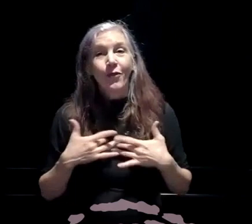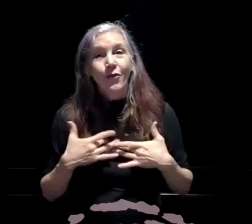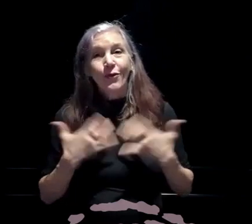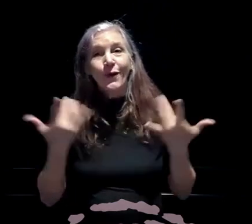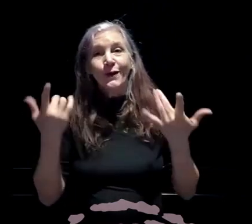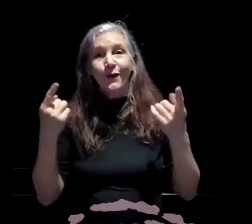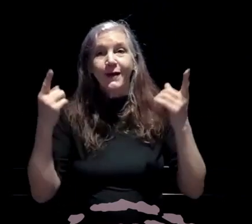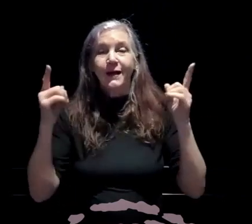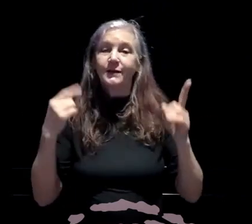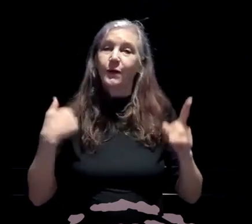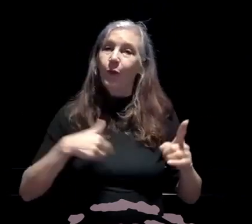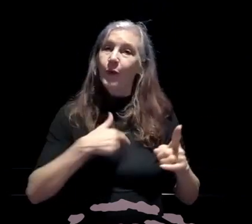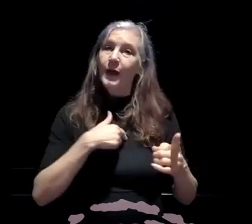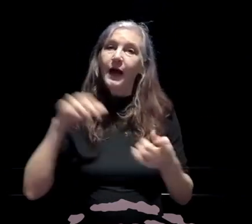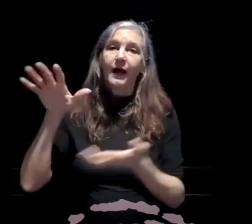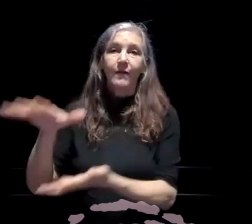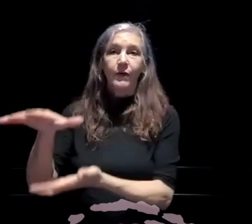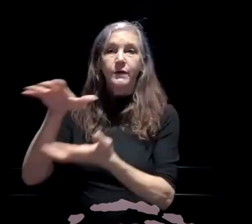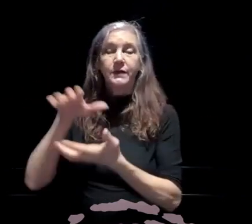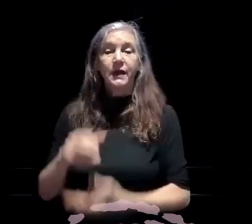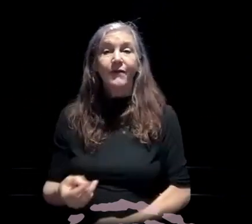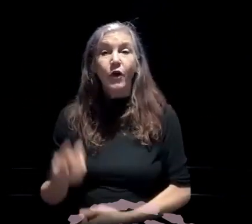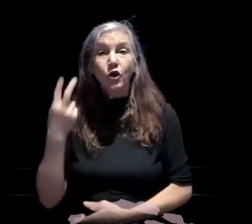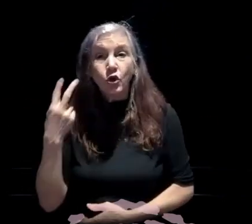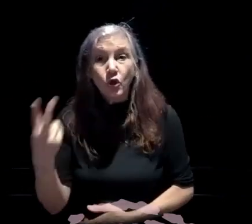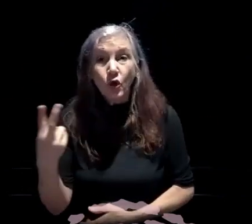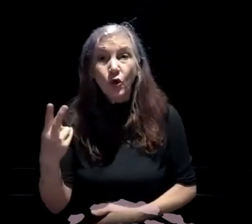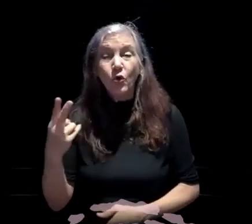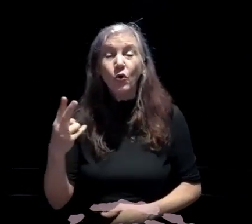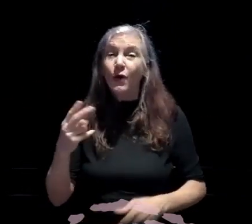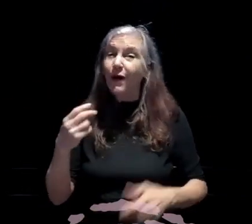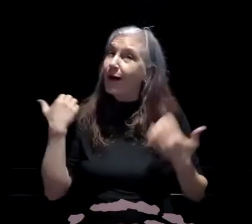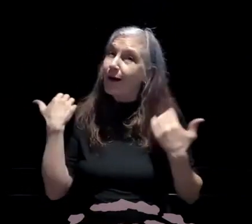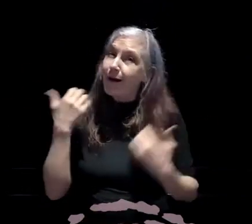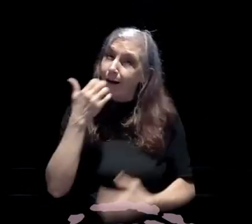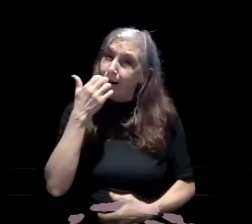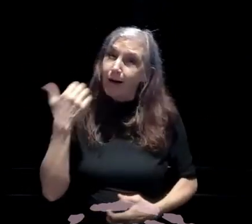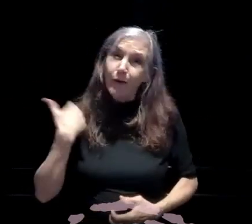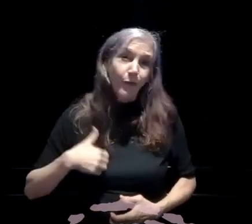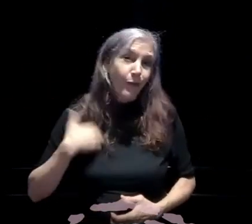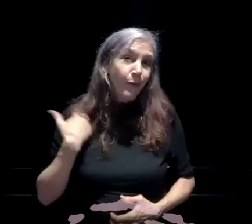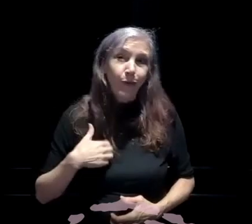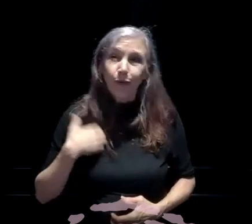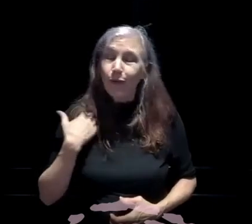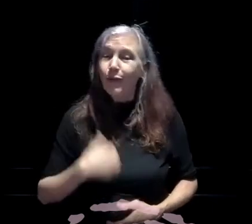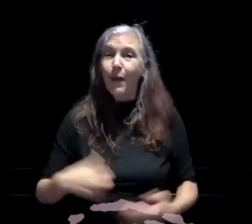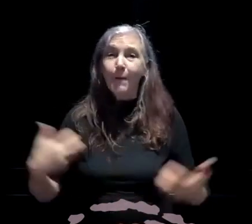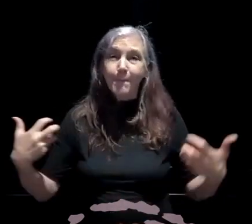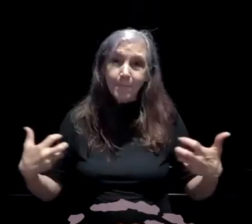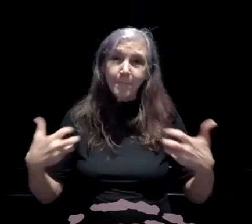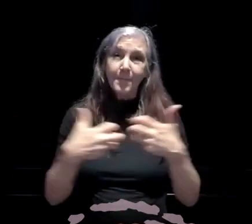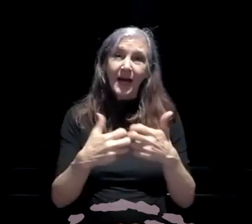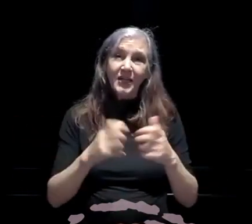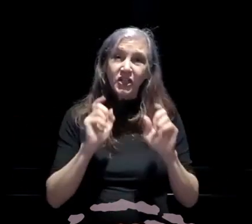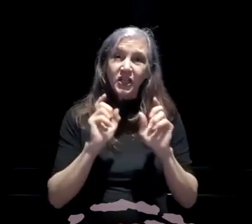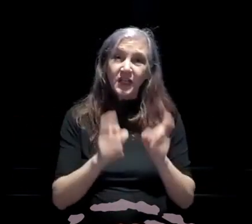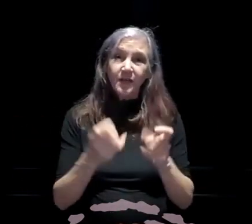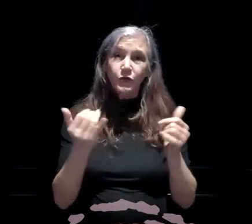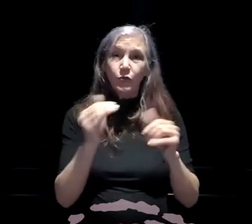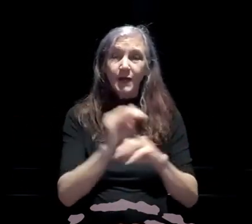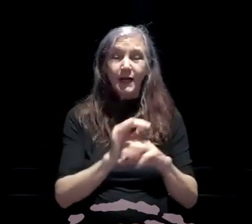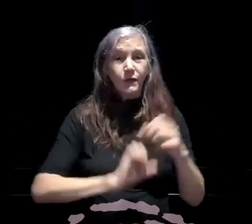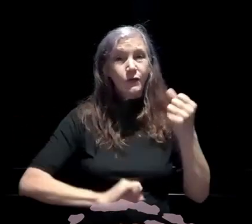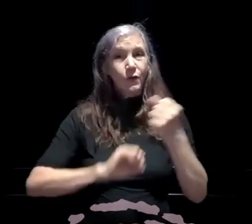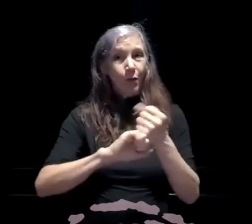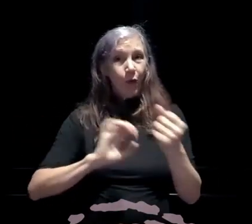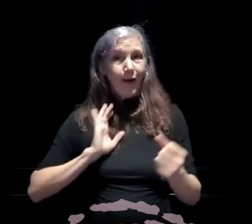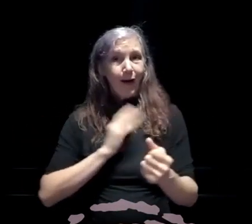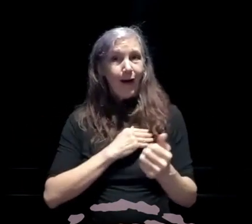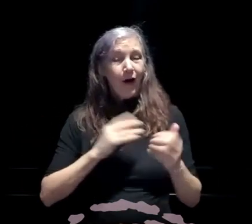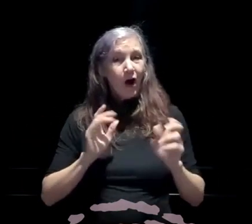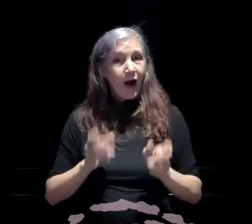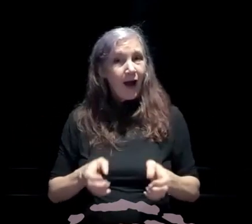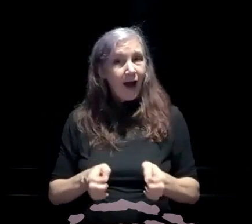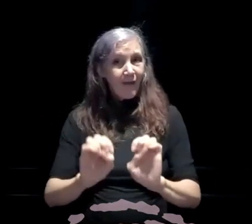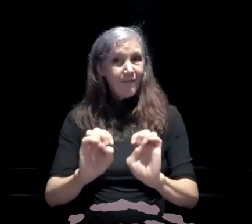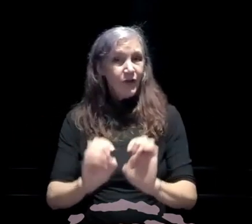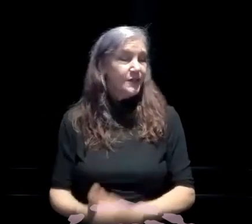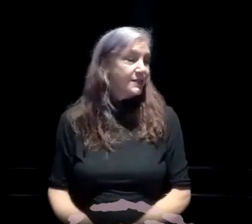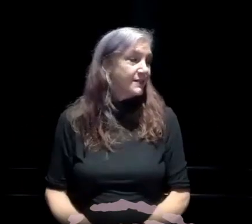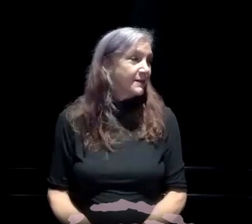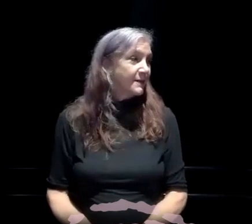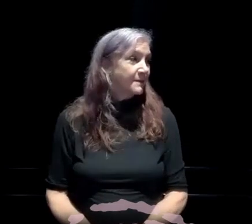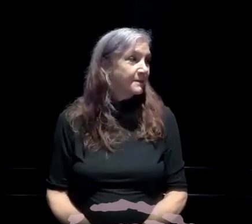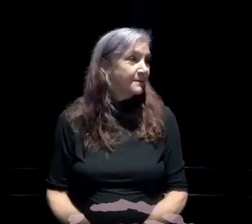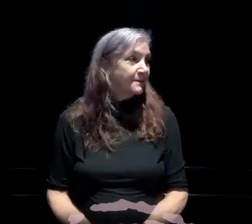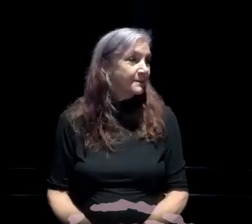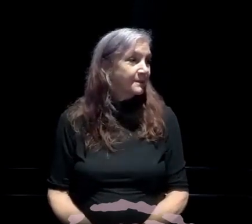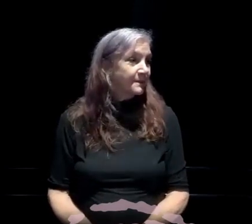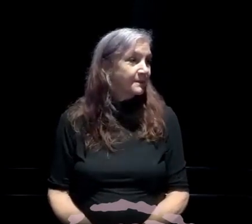We are thrilled to announce that we have received 2 incredible Matching gifts tonight to support our efforts.